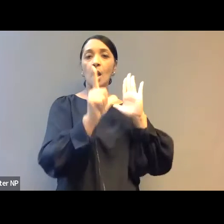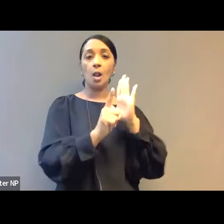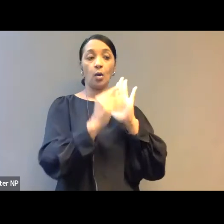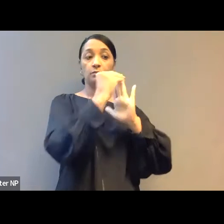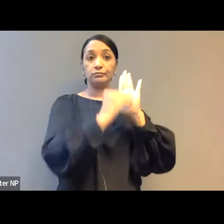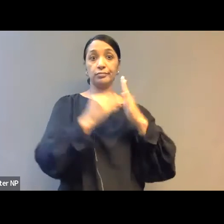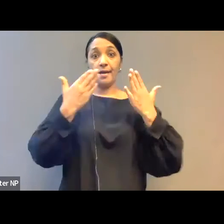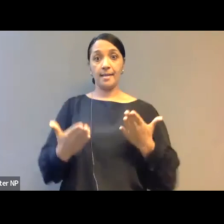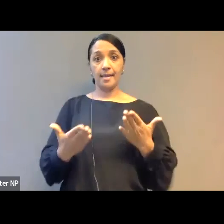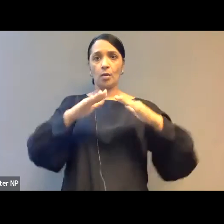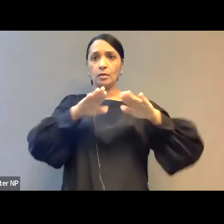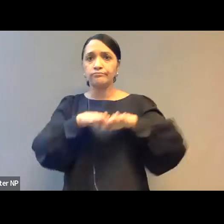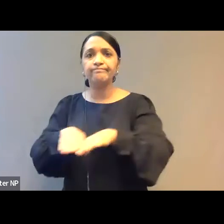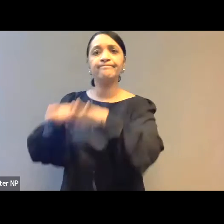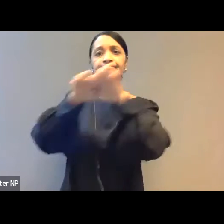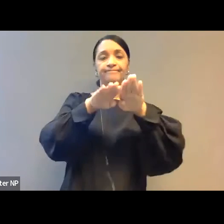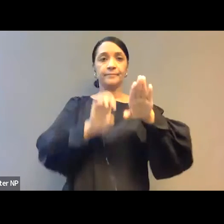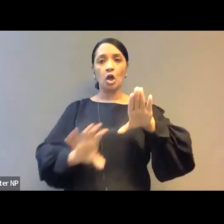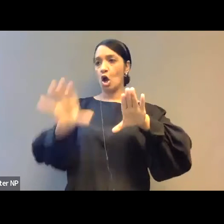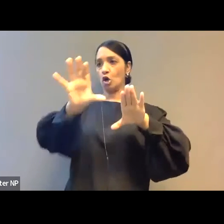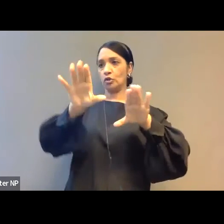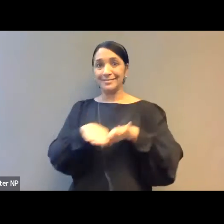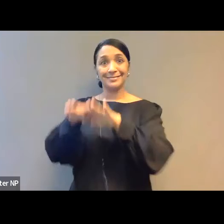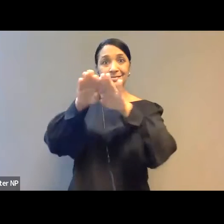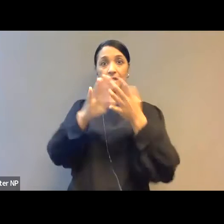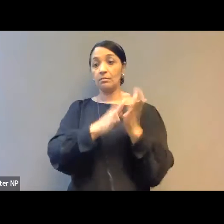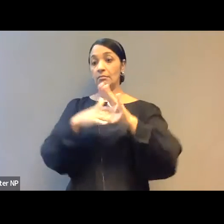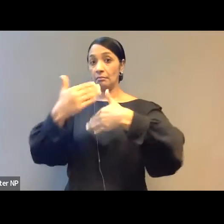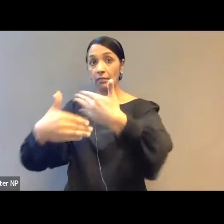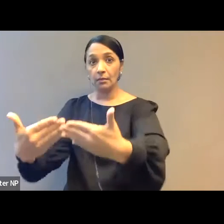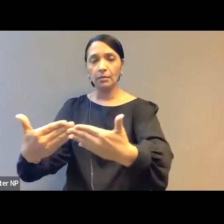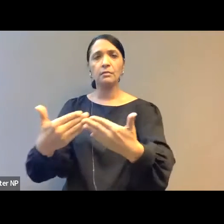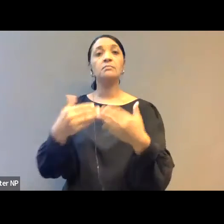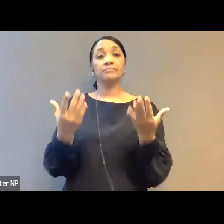all the same in all EU countries. When it's decided, approved and published,